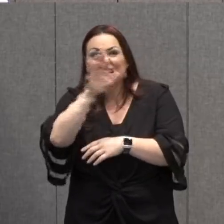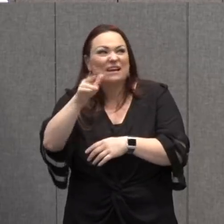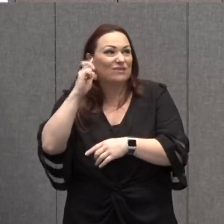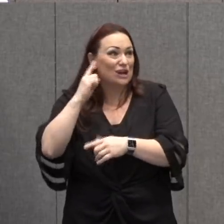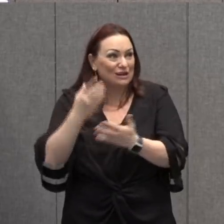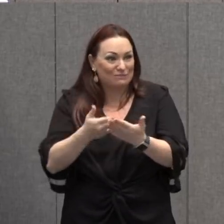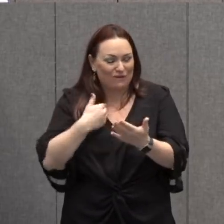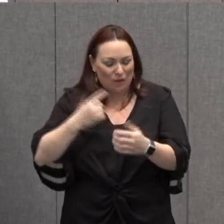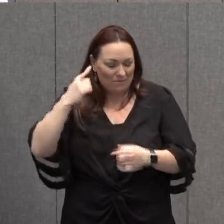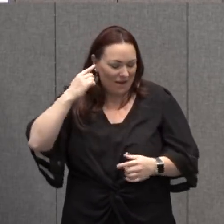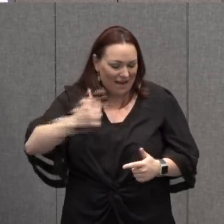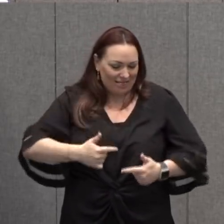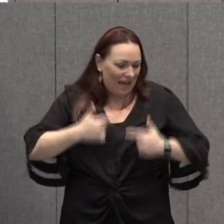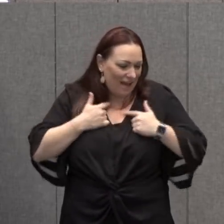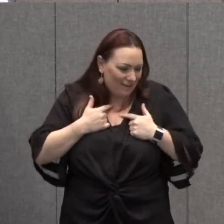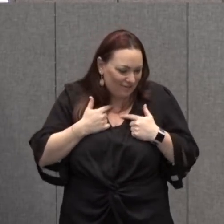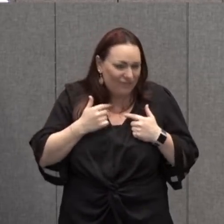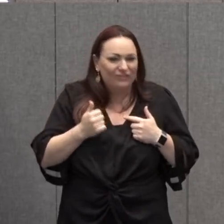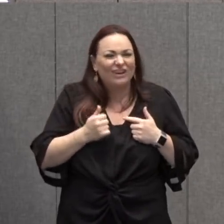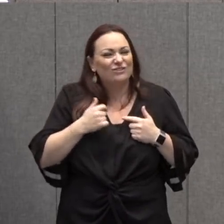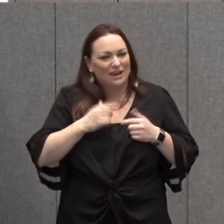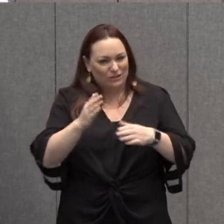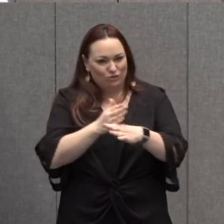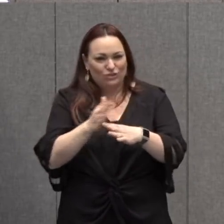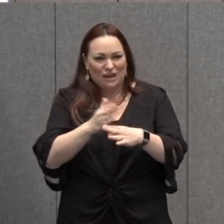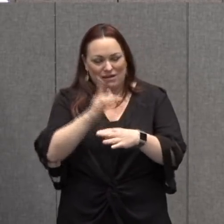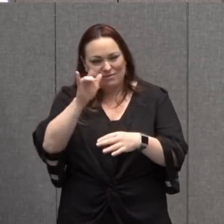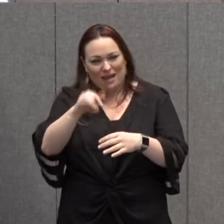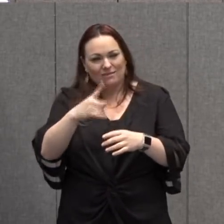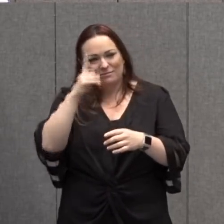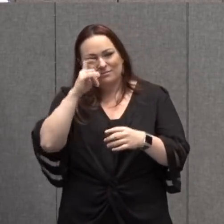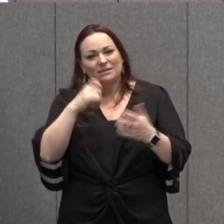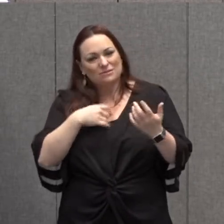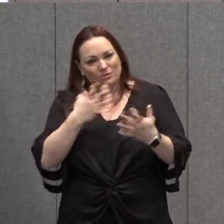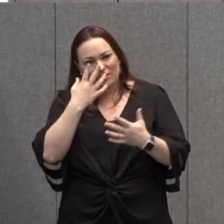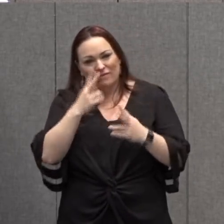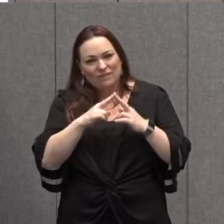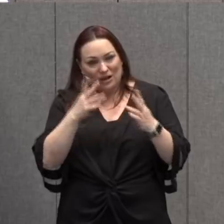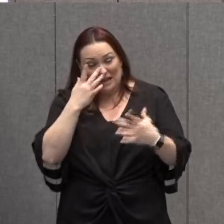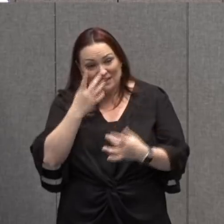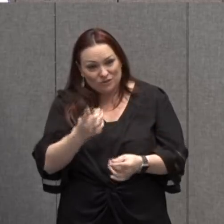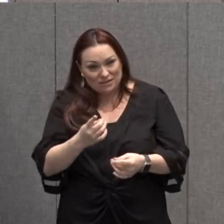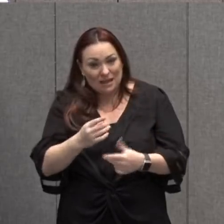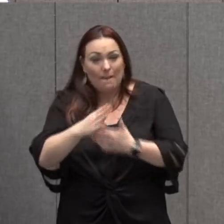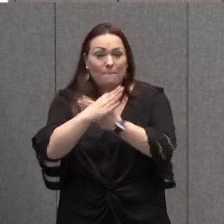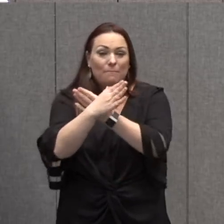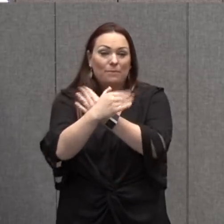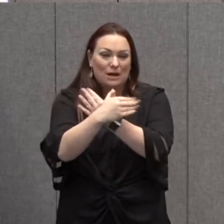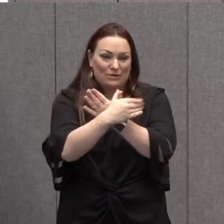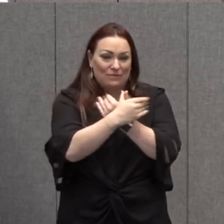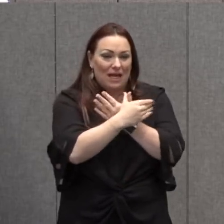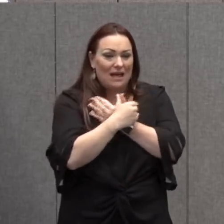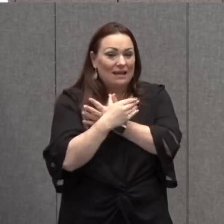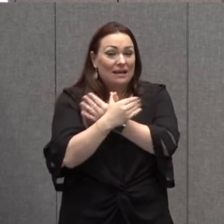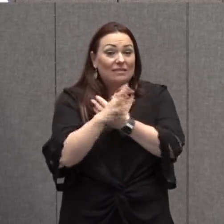So I had to share that 'cause I thought that was pretty interesting. So I remember the word, butterfly. Butterfly, and that was one that the two words